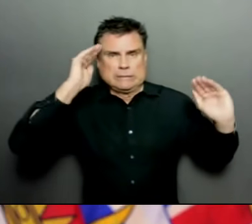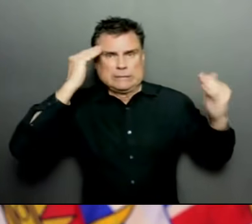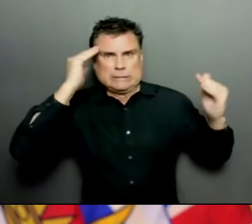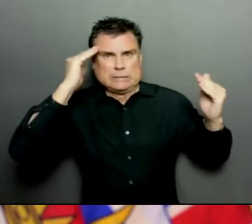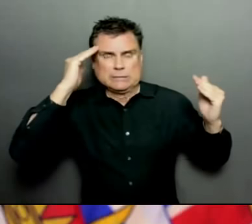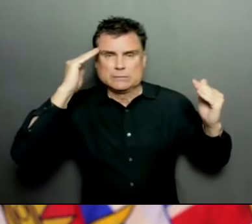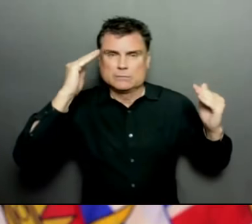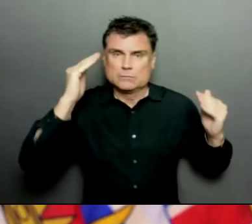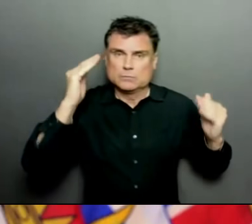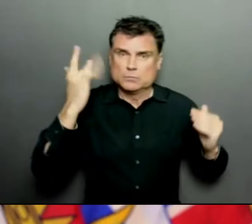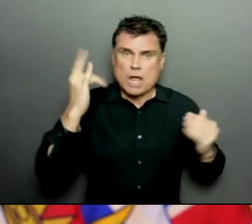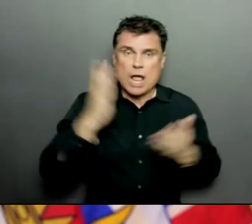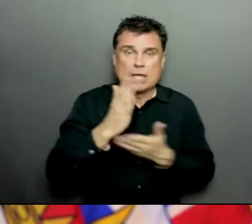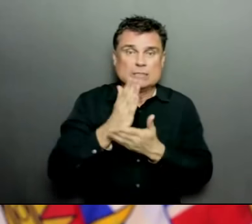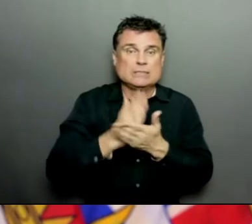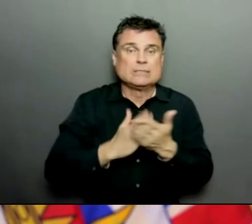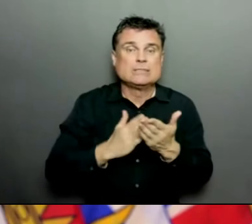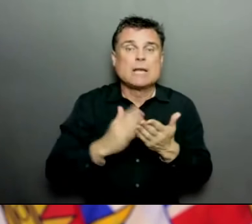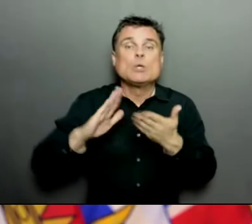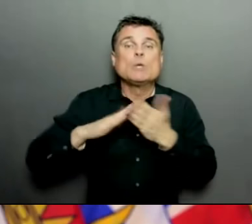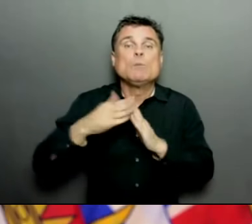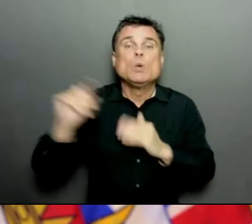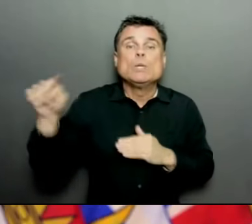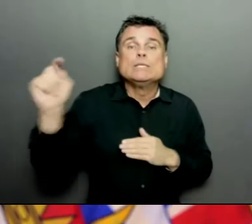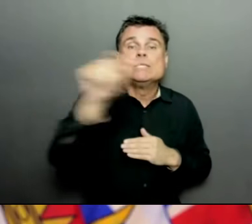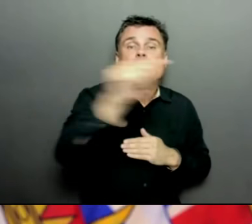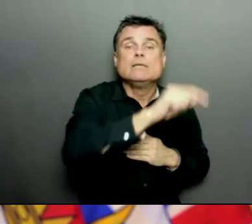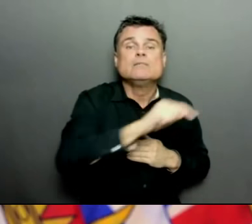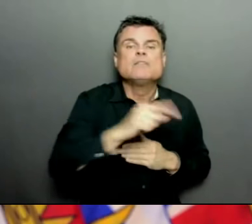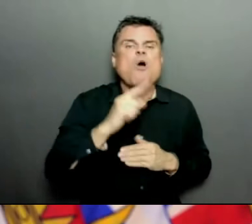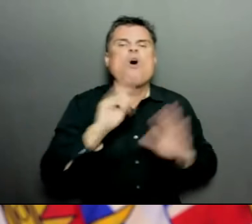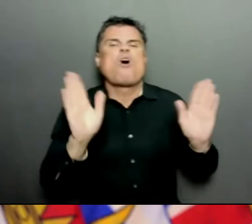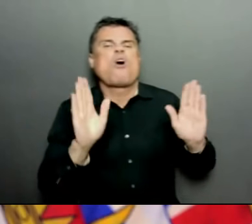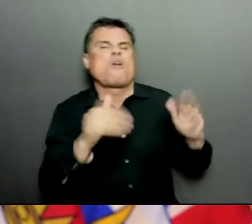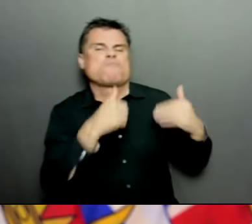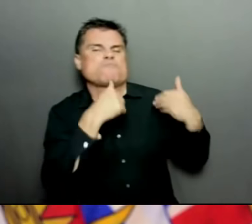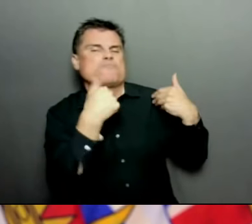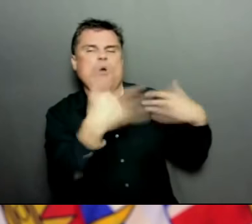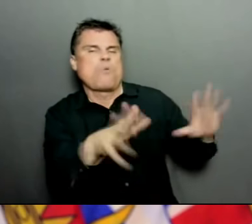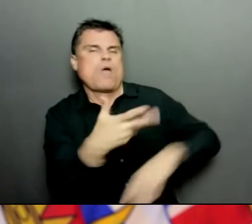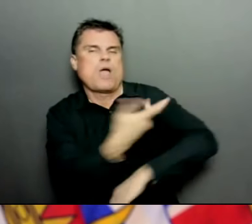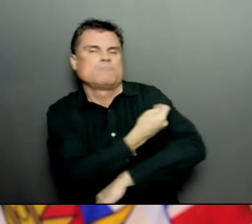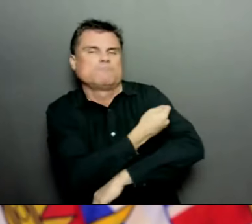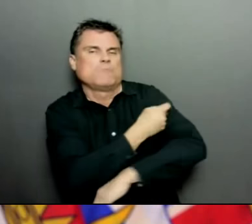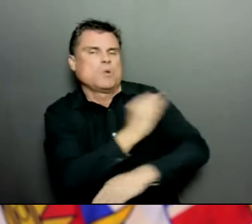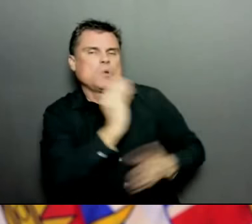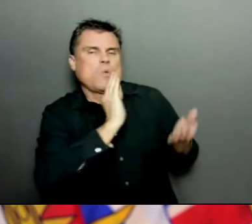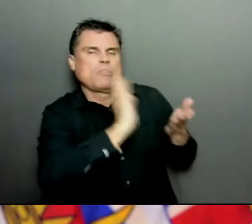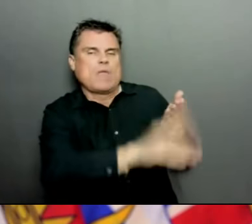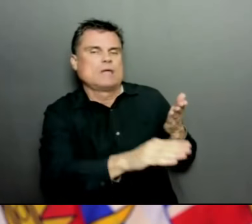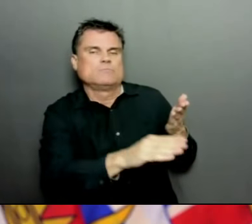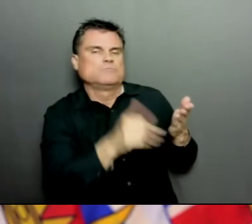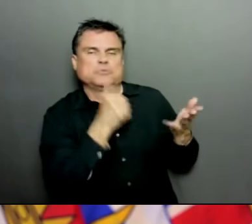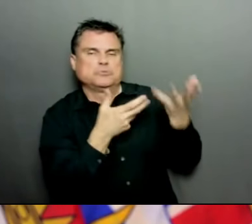has a notice of compliance as we call it in Canada, and hopefully the modernity vaccine will also get that soon.